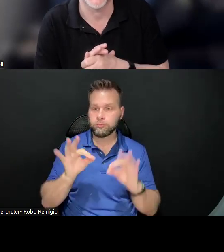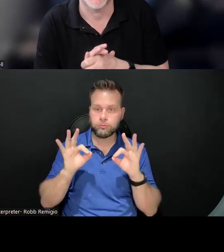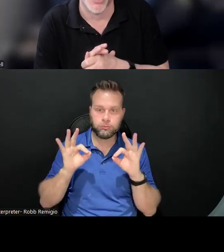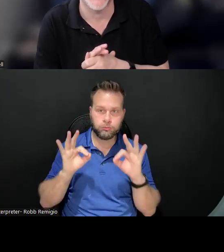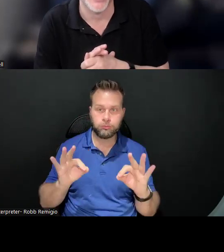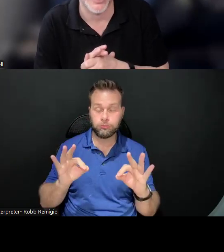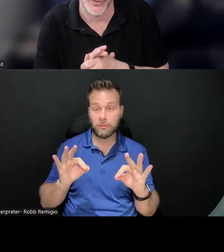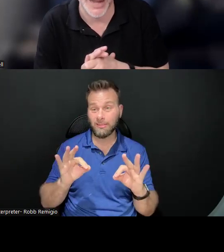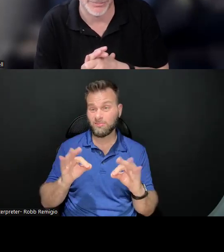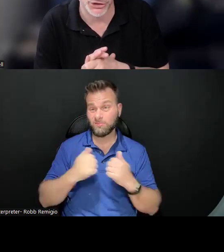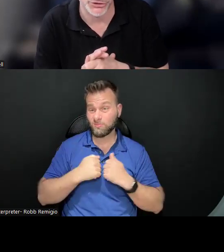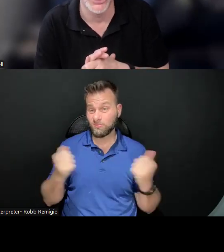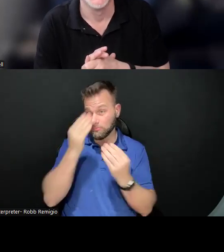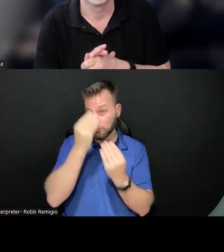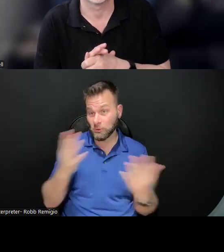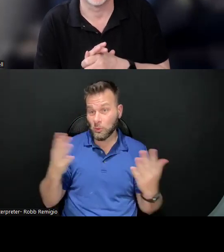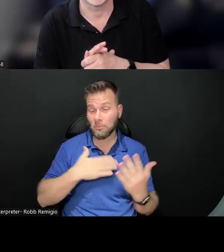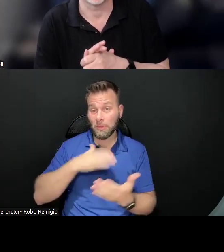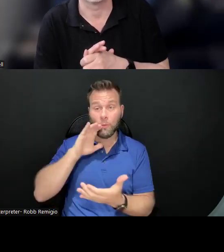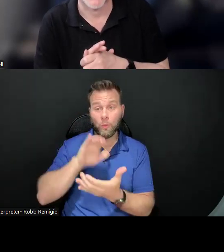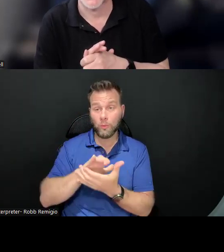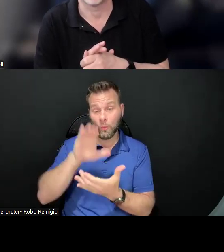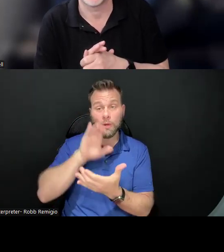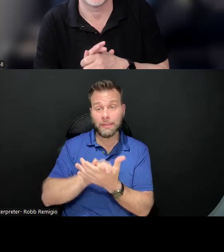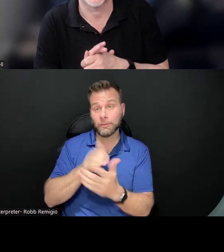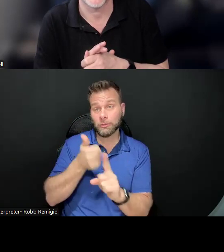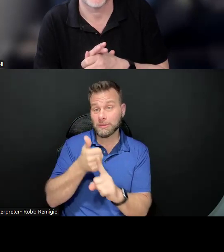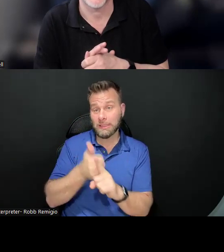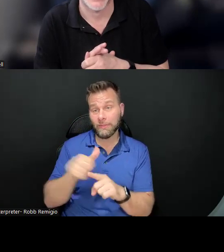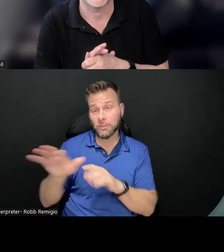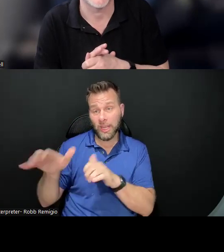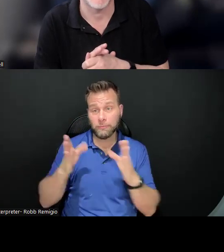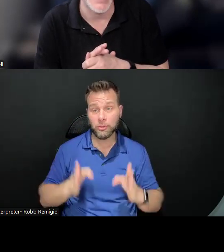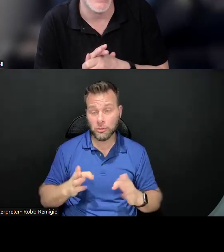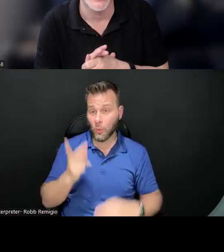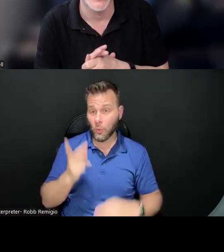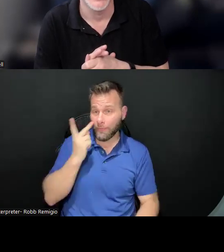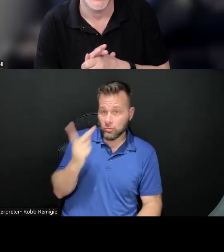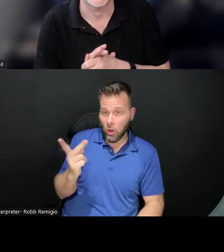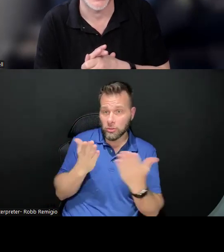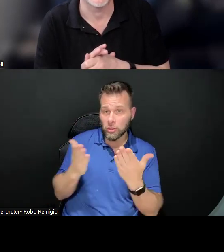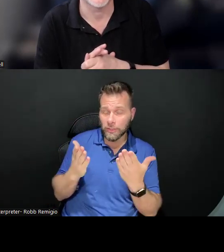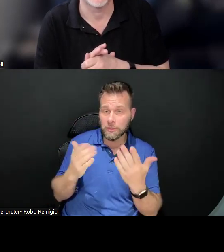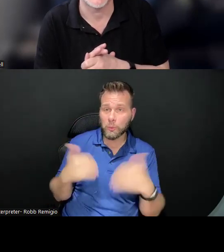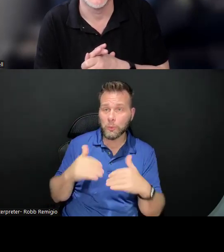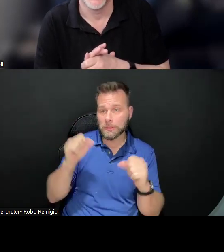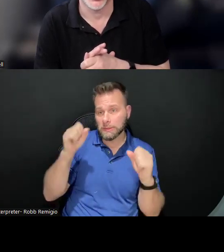efficient at what they do. In full disclosure, my wife is So, I have seen this service It is amazing.